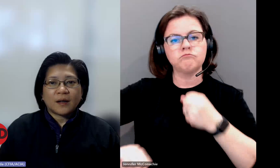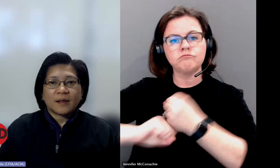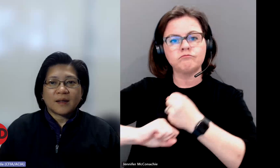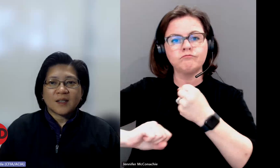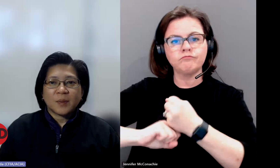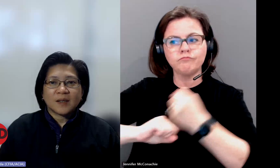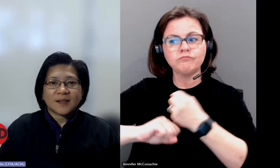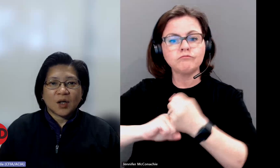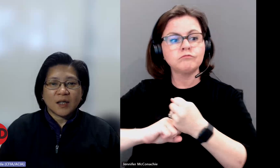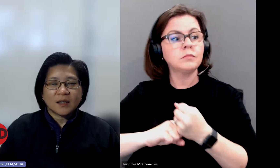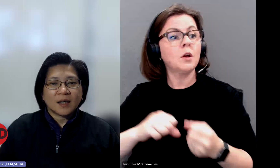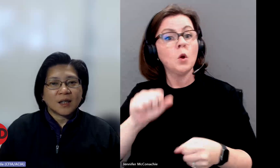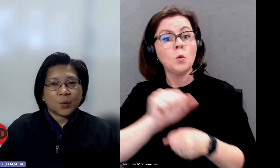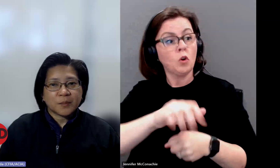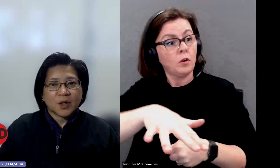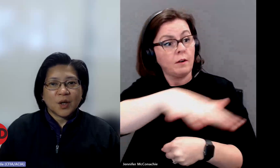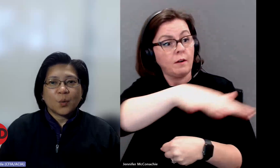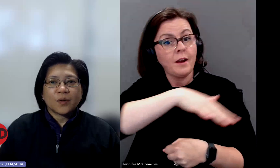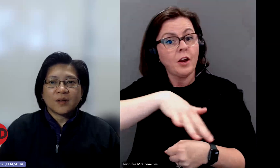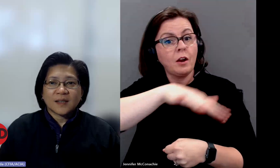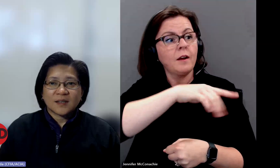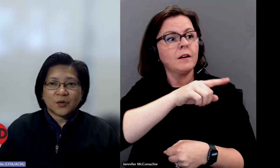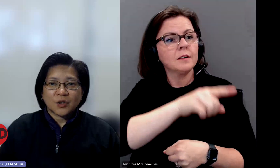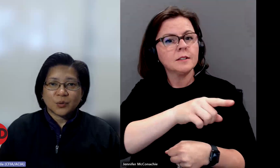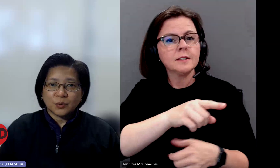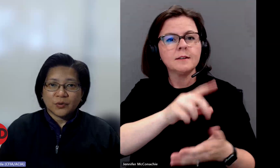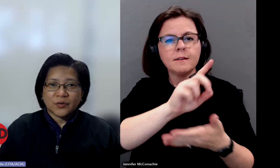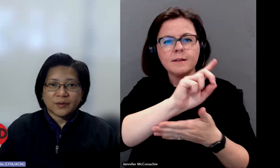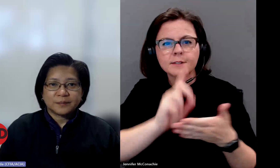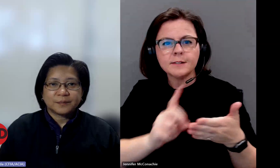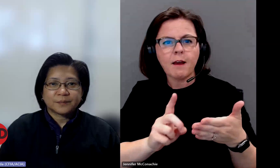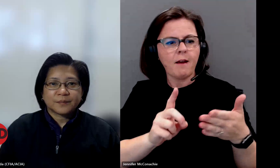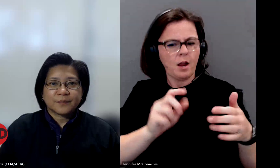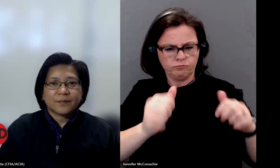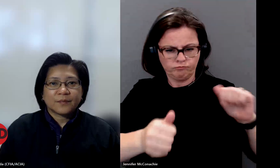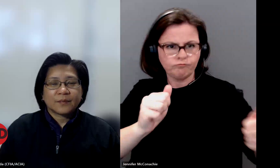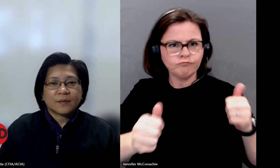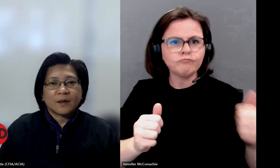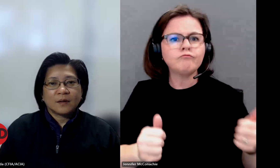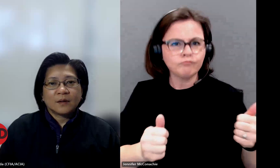is being designed and equipped with the necessary tools.